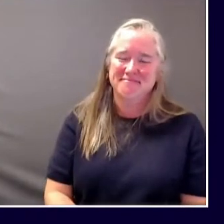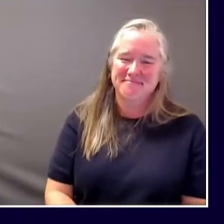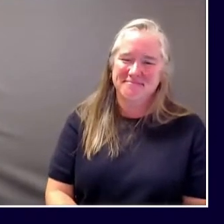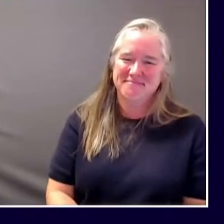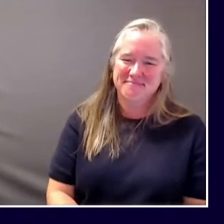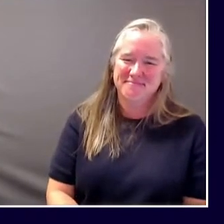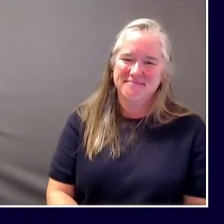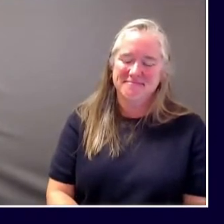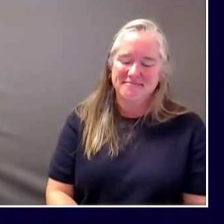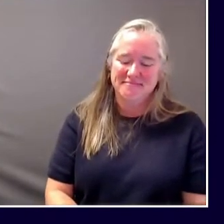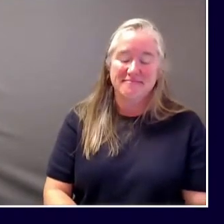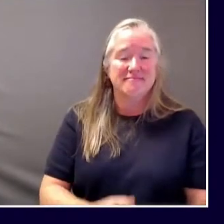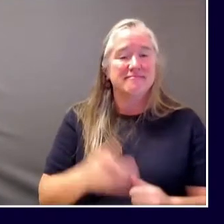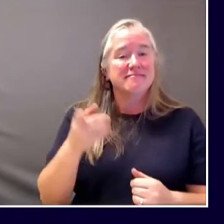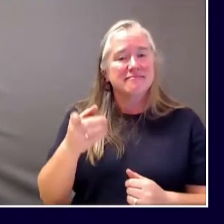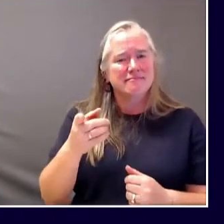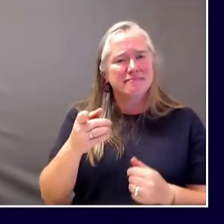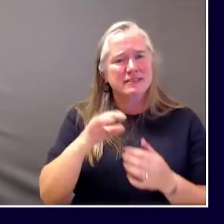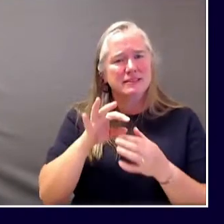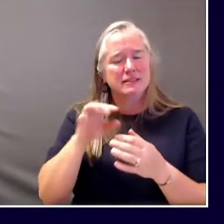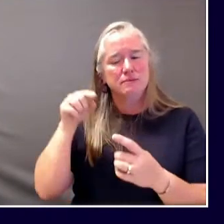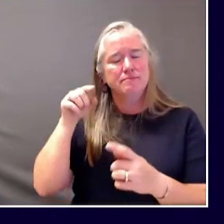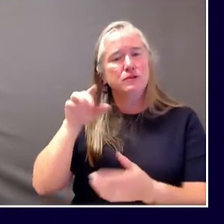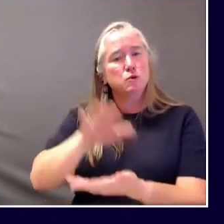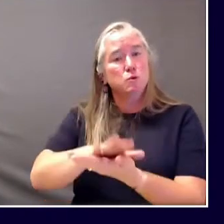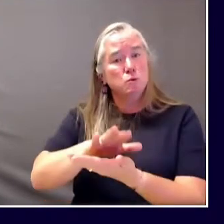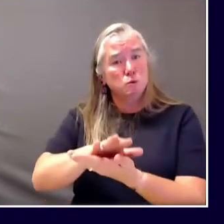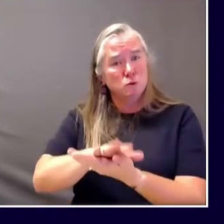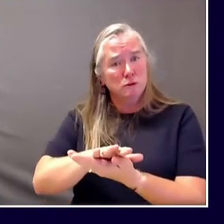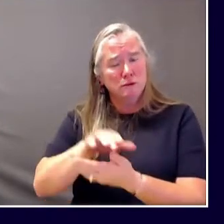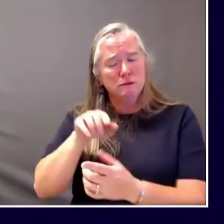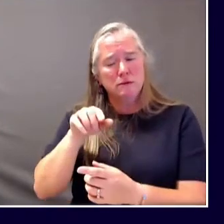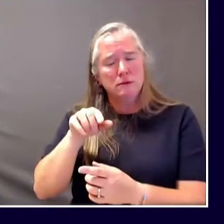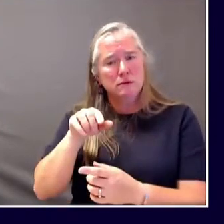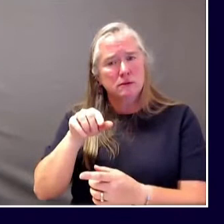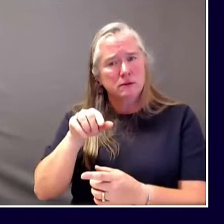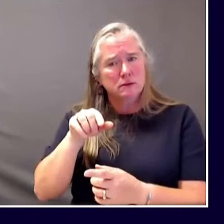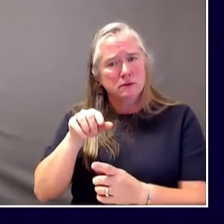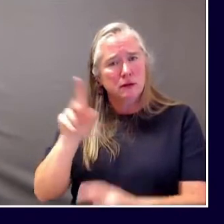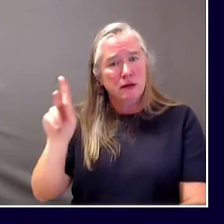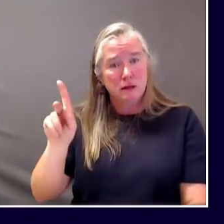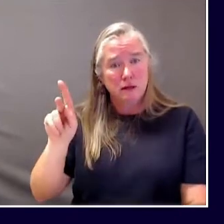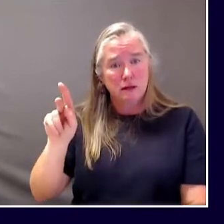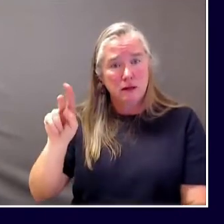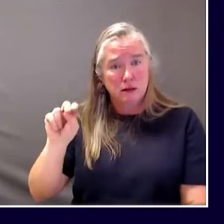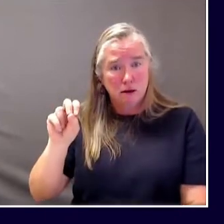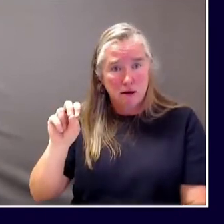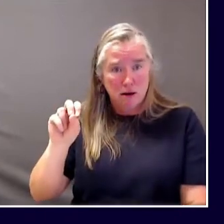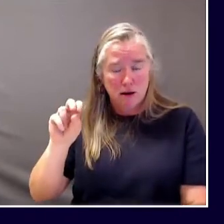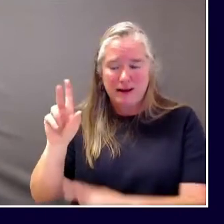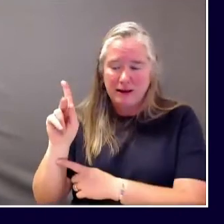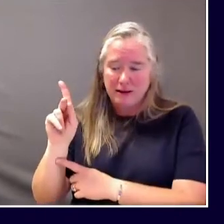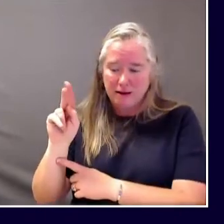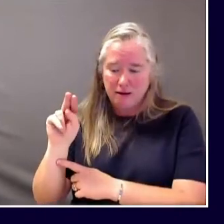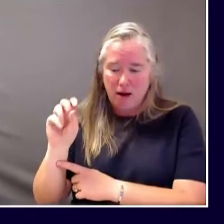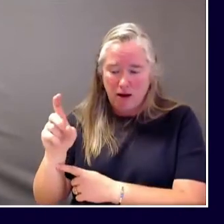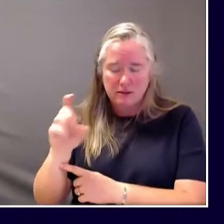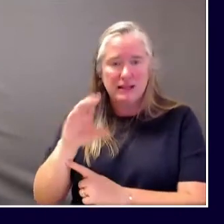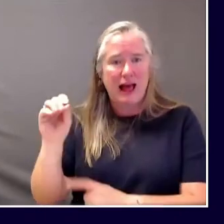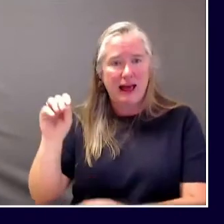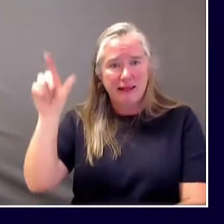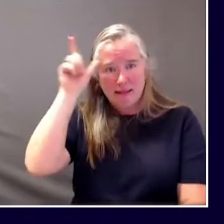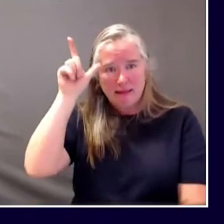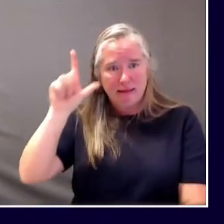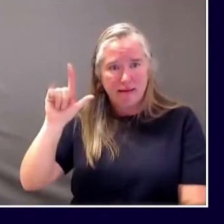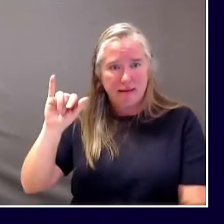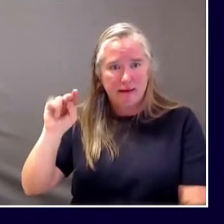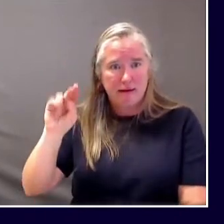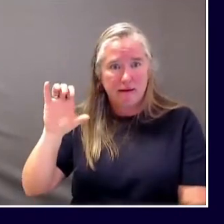individual schools all I have to